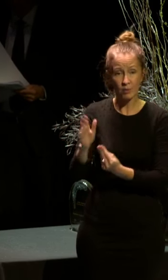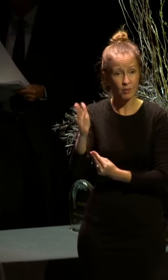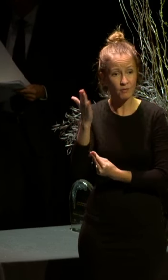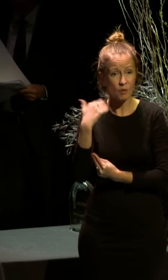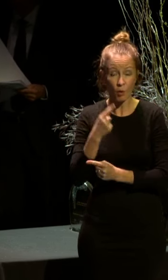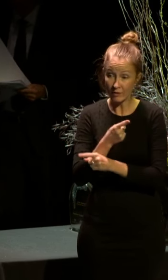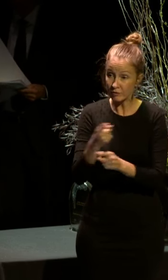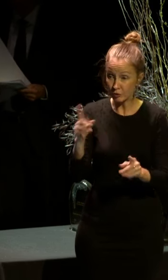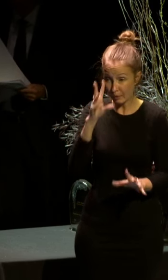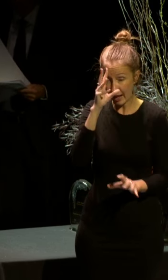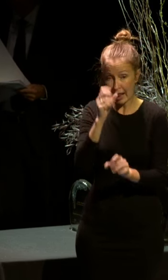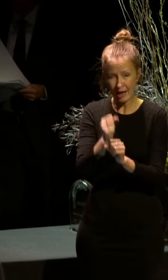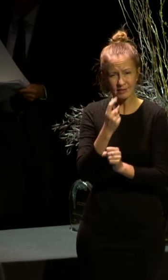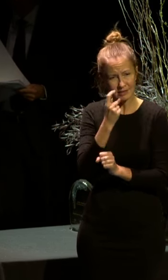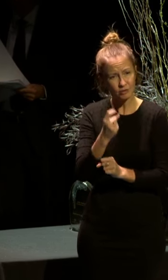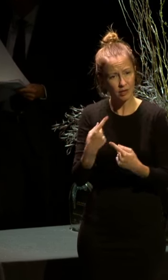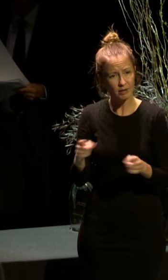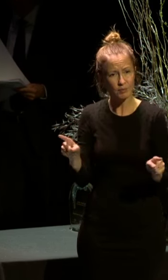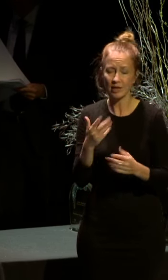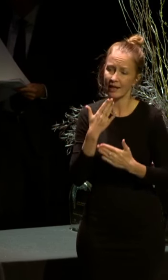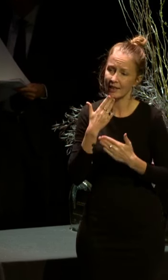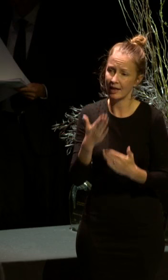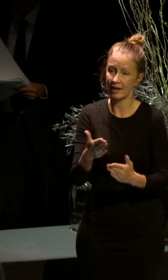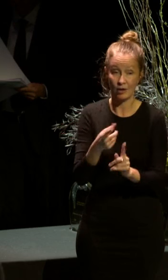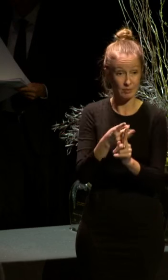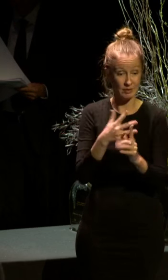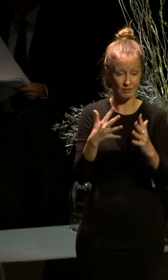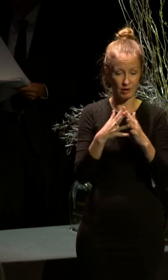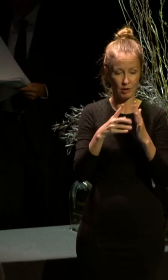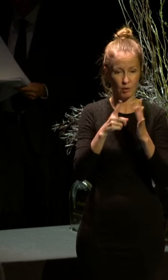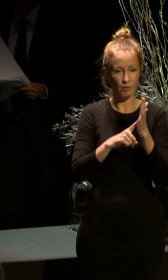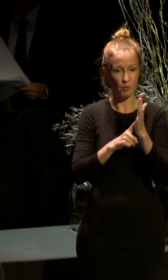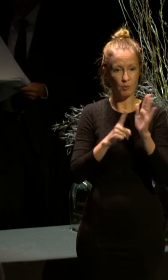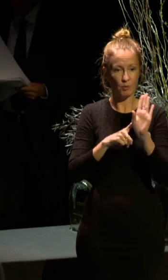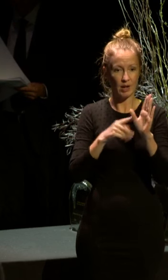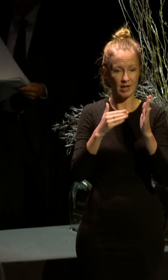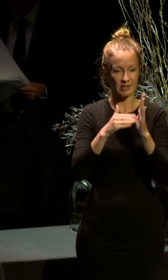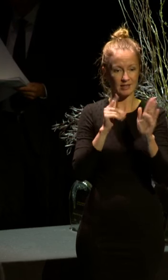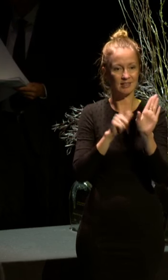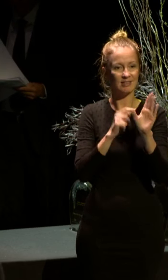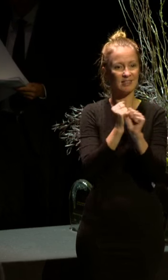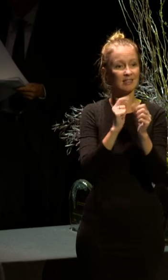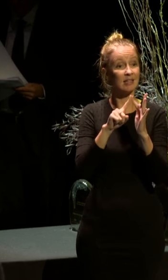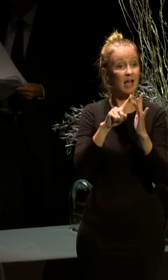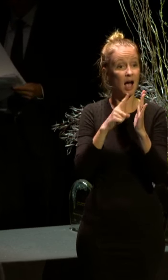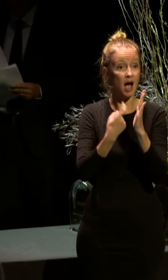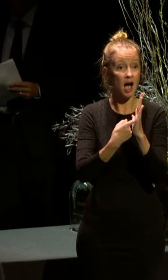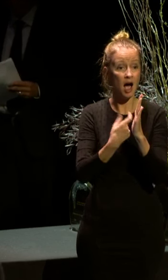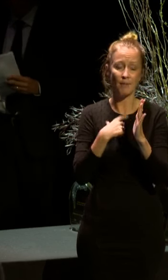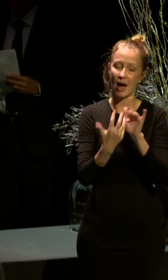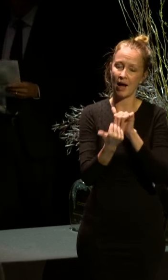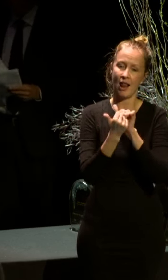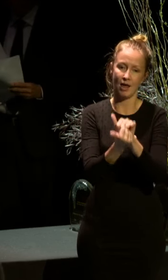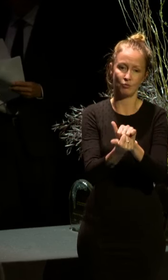But in particular, Willy Zygier, a collaborator without whom I wouldn't be receiving this award,